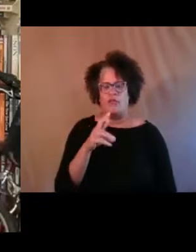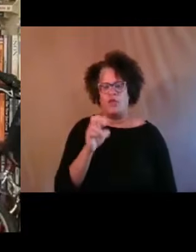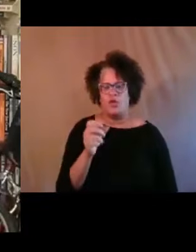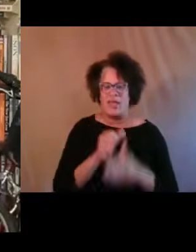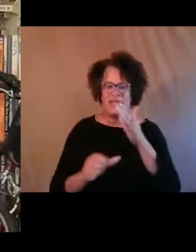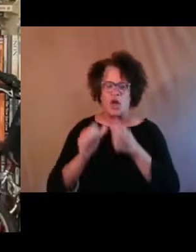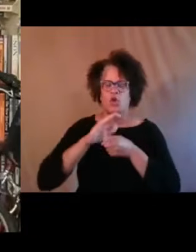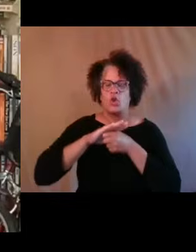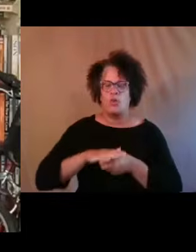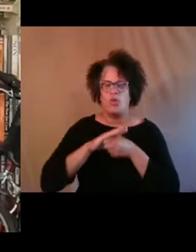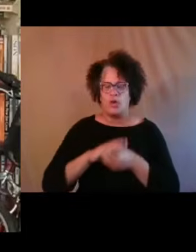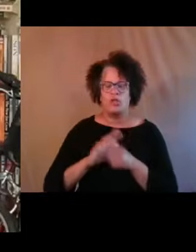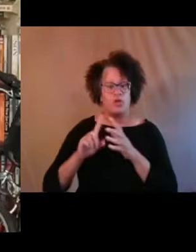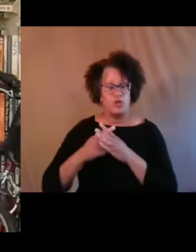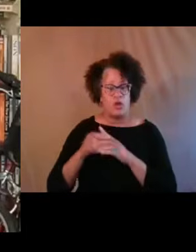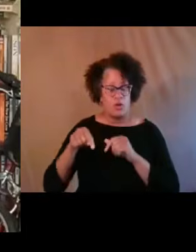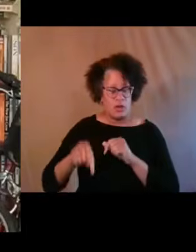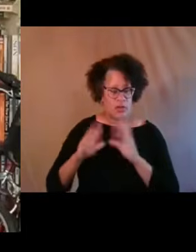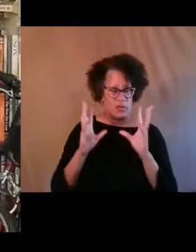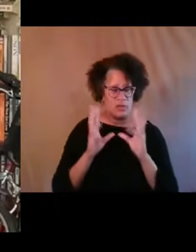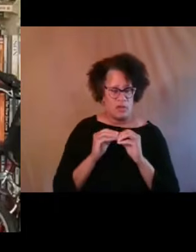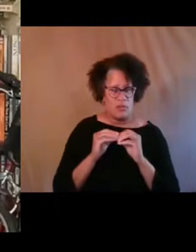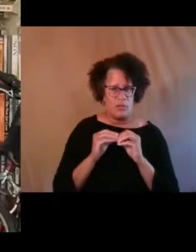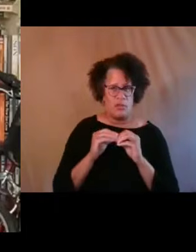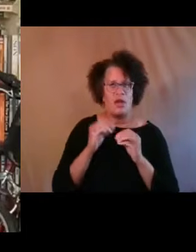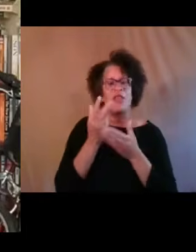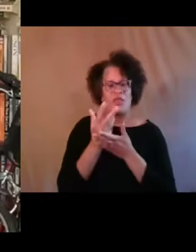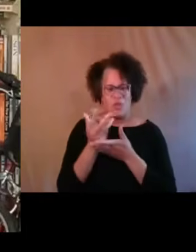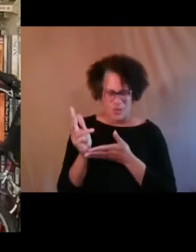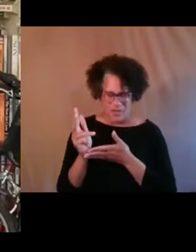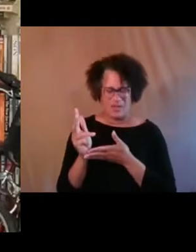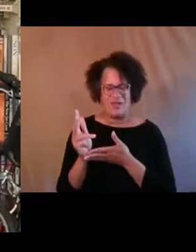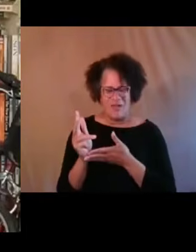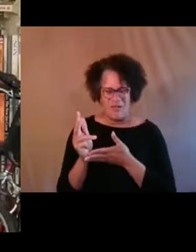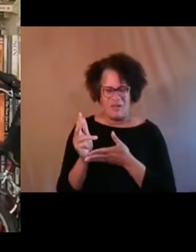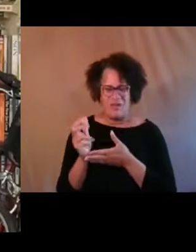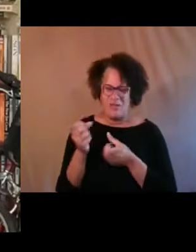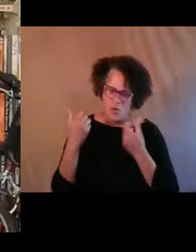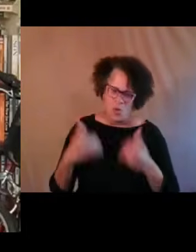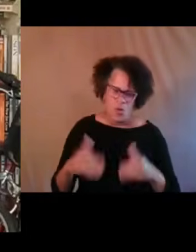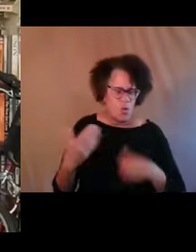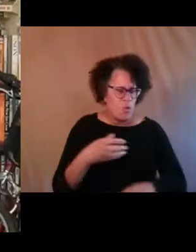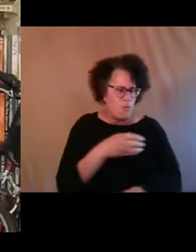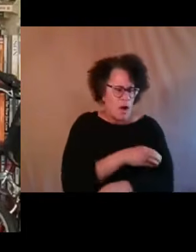Since starting this summit three weeks ago, we've held powerful conversations with healthcare workers,